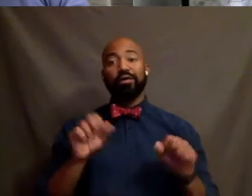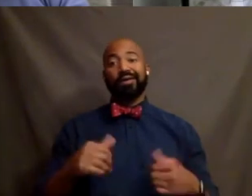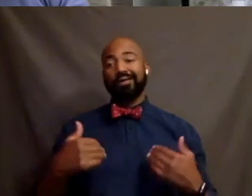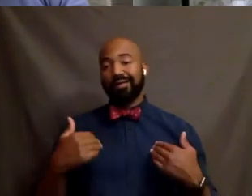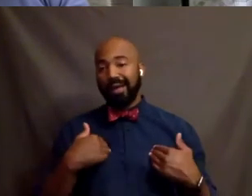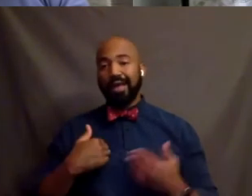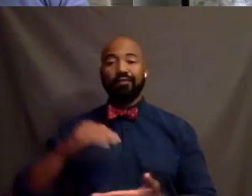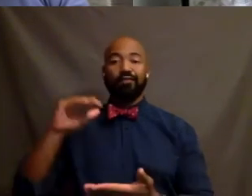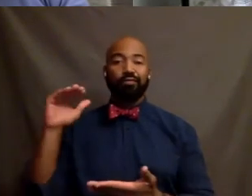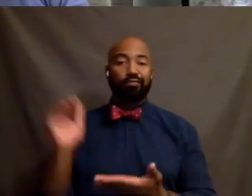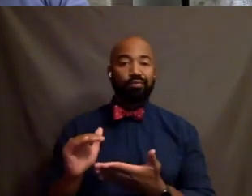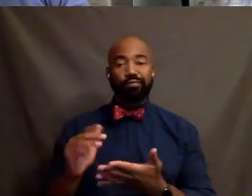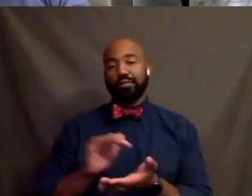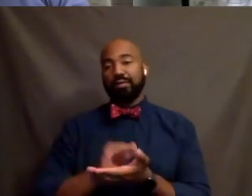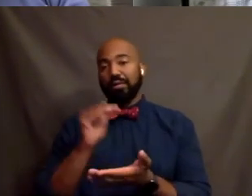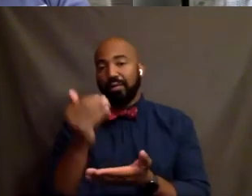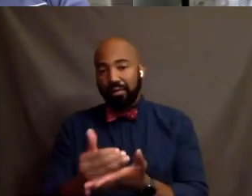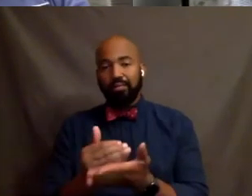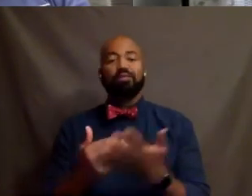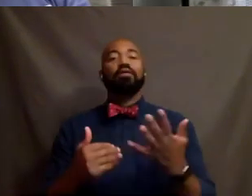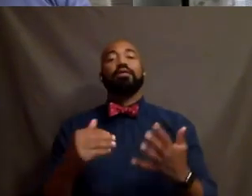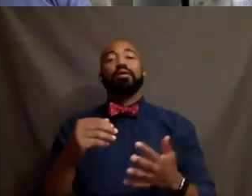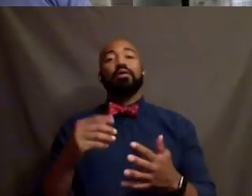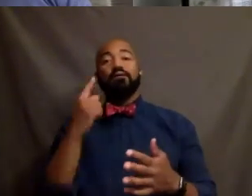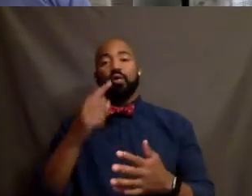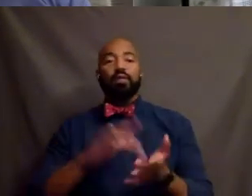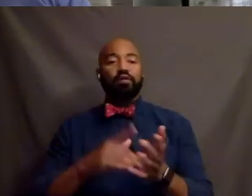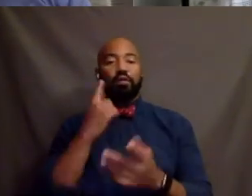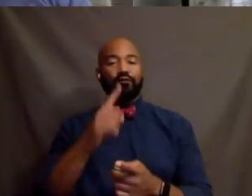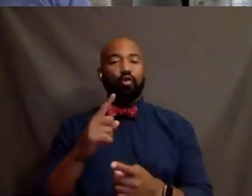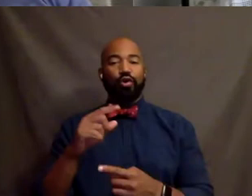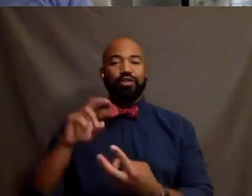perhaps just to offset genetic predisposition? Yeah, so as a seven year old